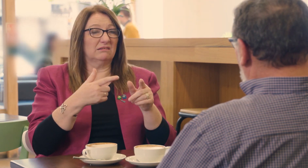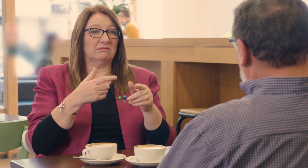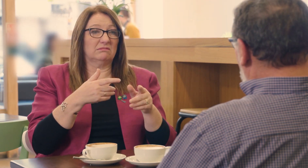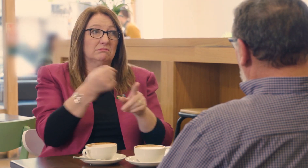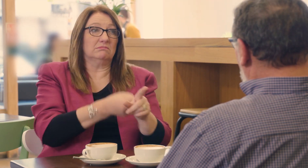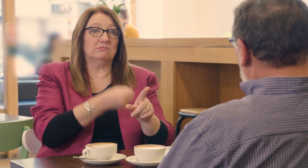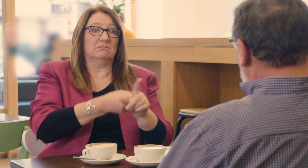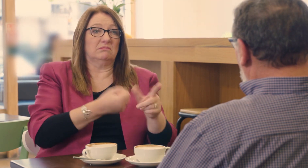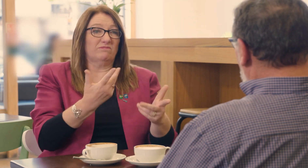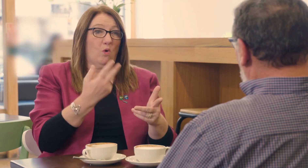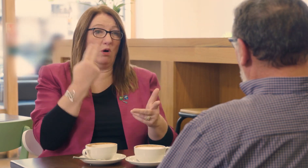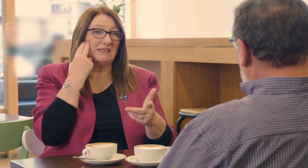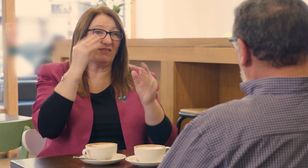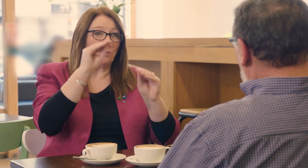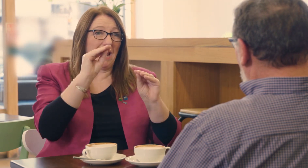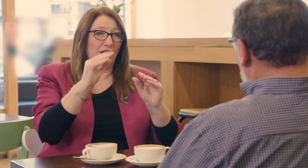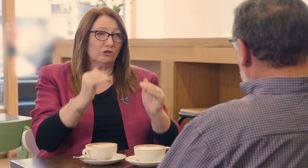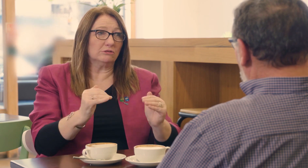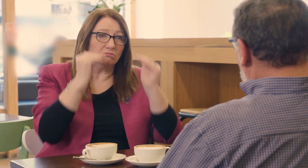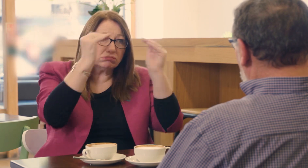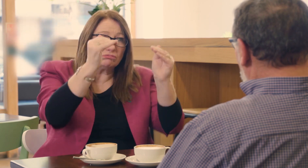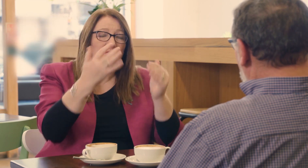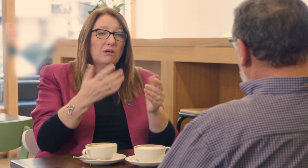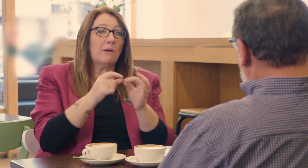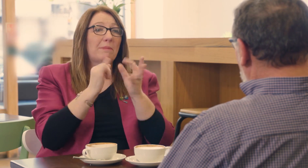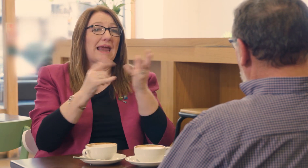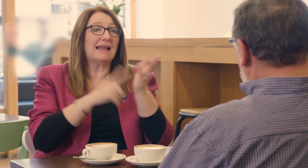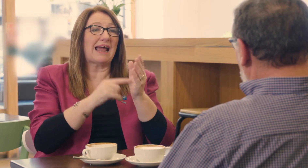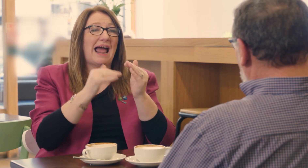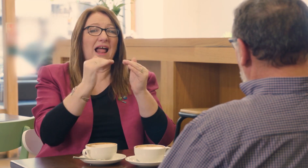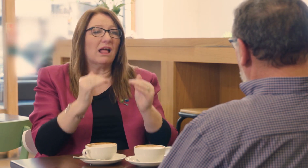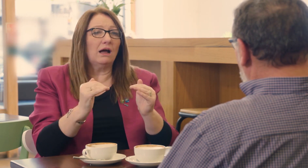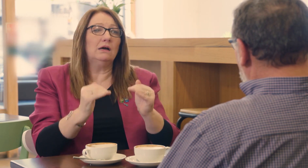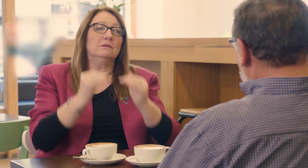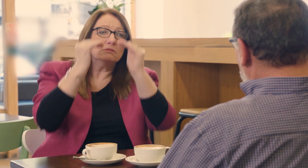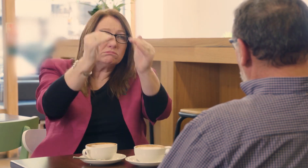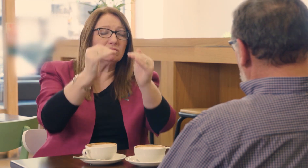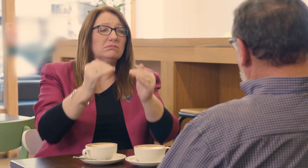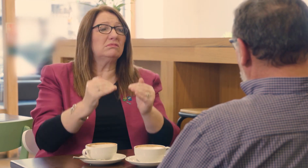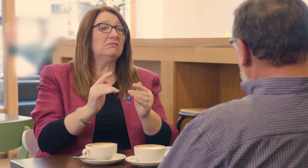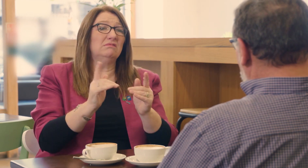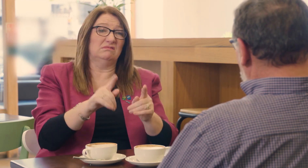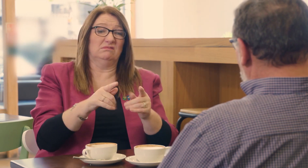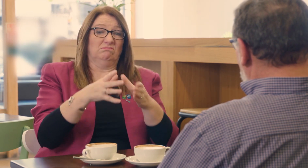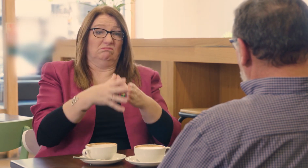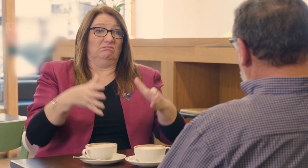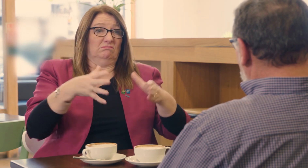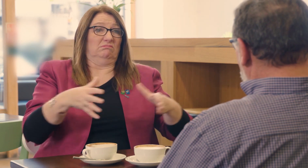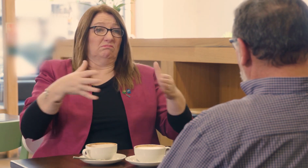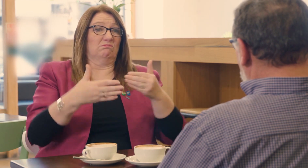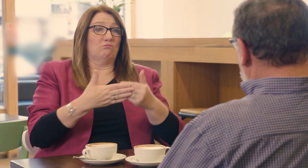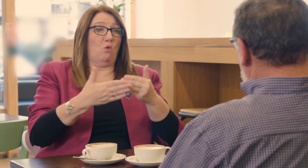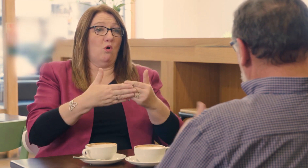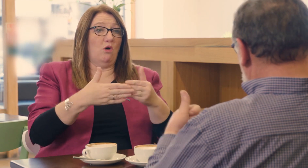and so that, along with an equal emphasis on the profile of BSL and a desire to increase and widen our appeal, are my priorities.